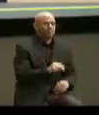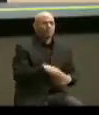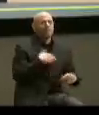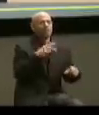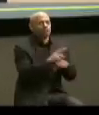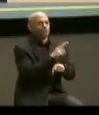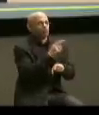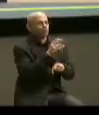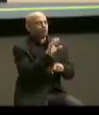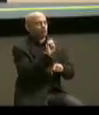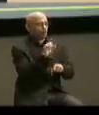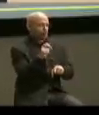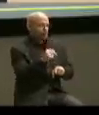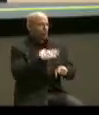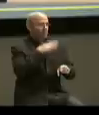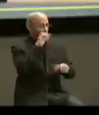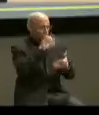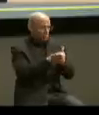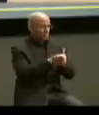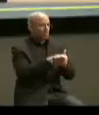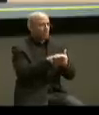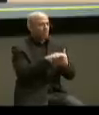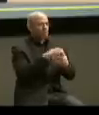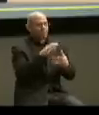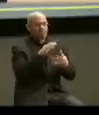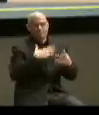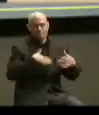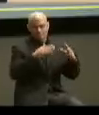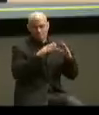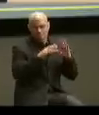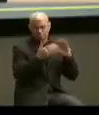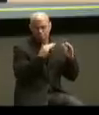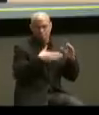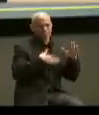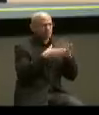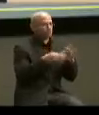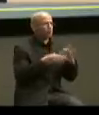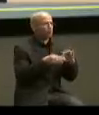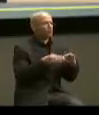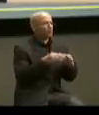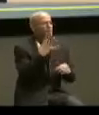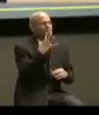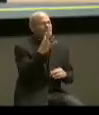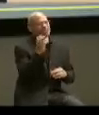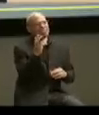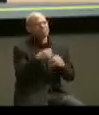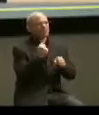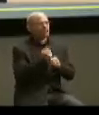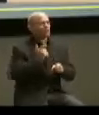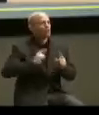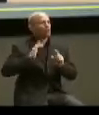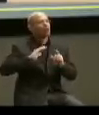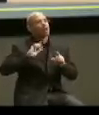I WILL USE SEAN AS MY ANALOGY TODAY. ABOUT FIVE YEARS AGO, SIX YEARS AGO, SEAN WENT TO IRELAND ON